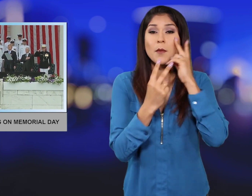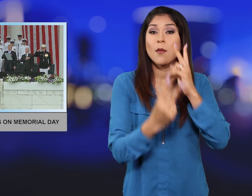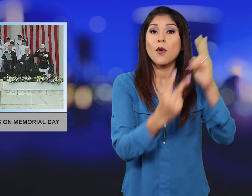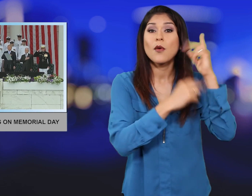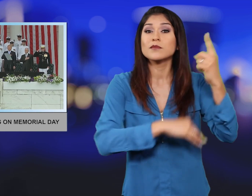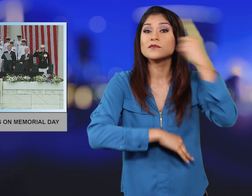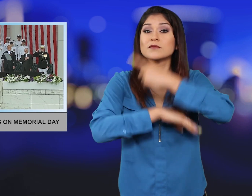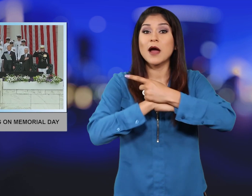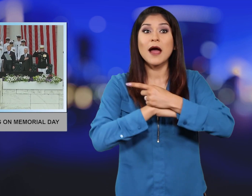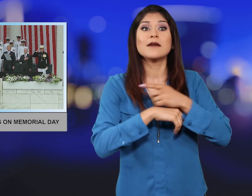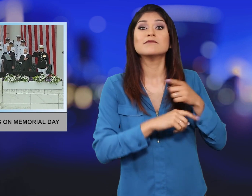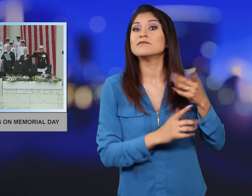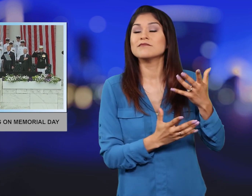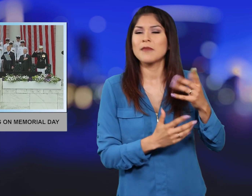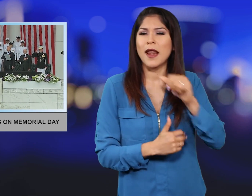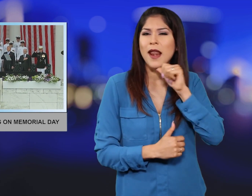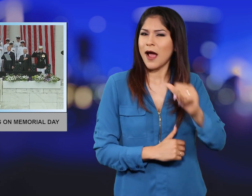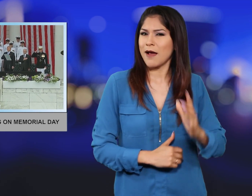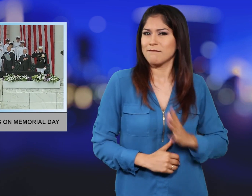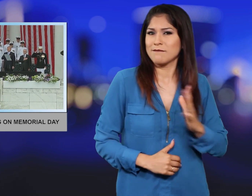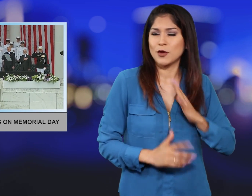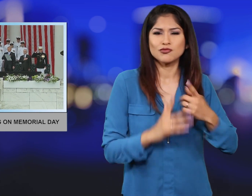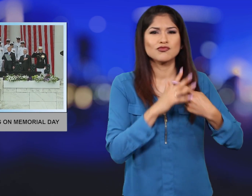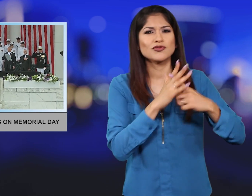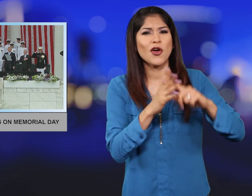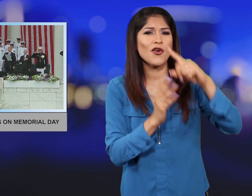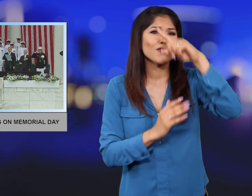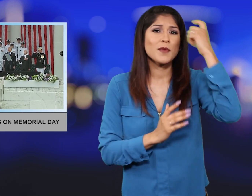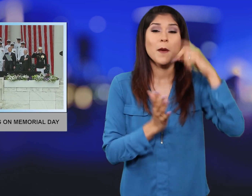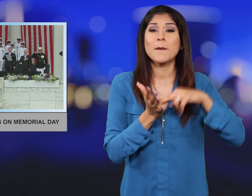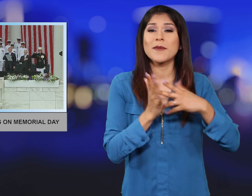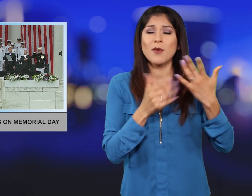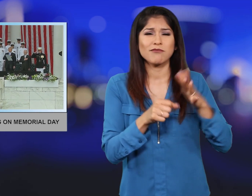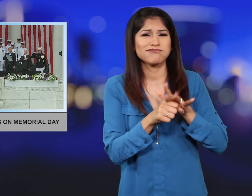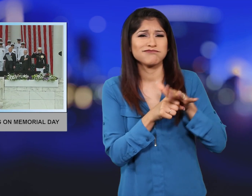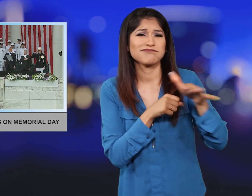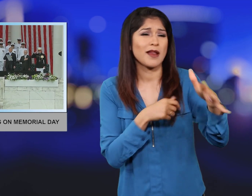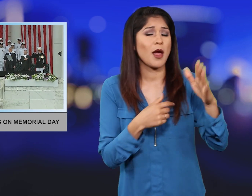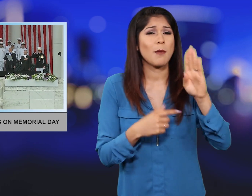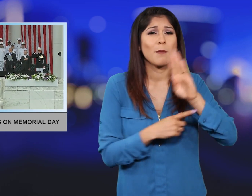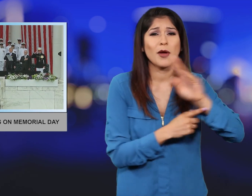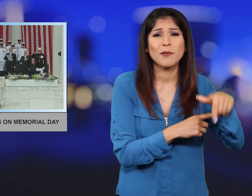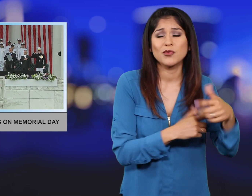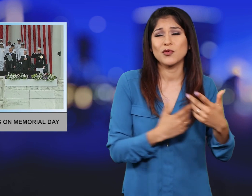Memorial Day is also the unofficial start of summer so there will be plenty of barbecues,